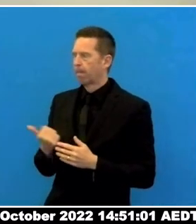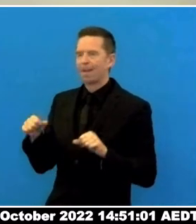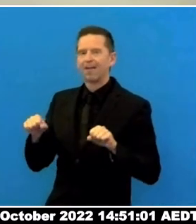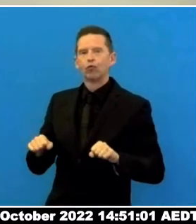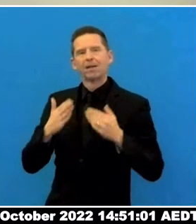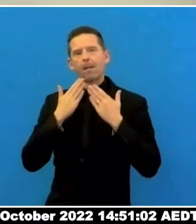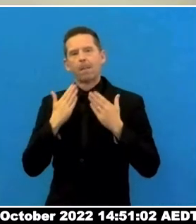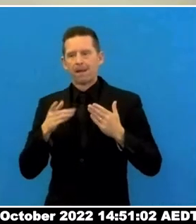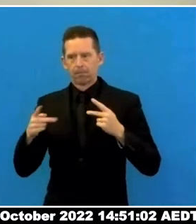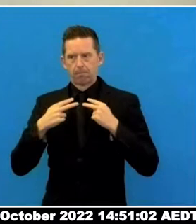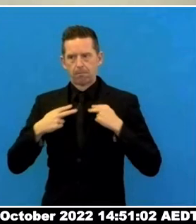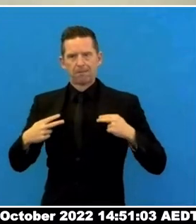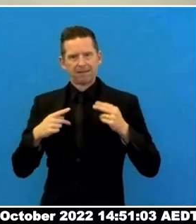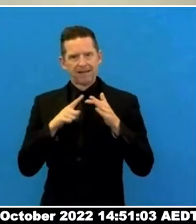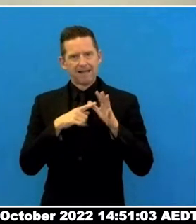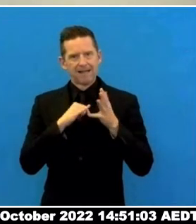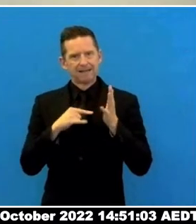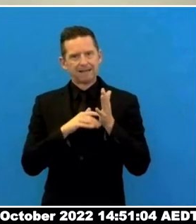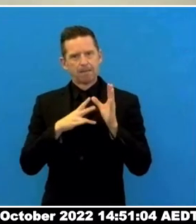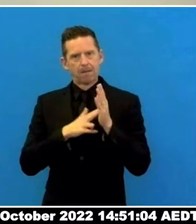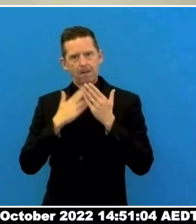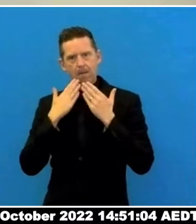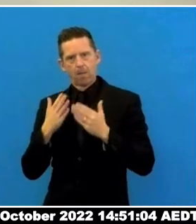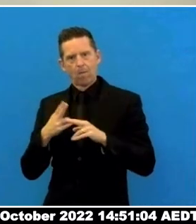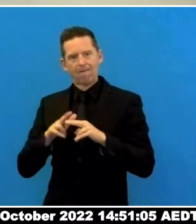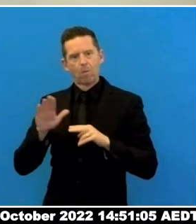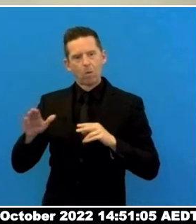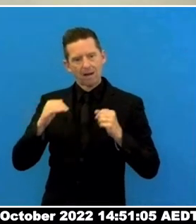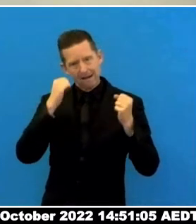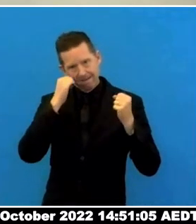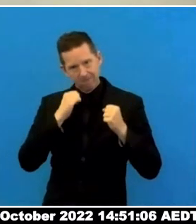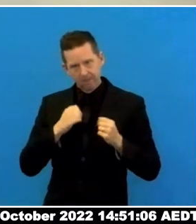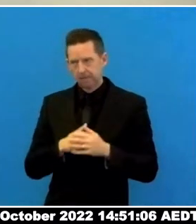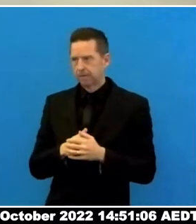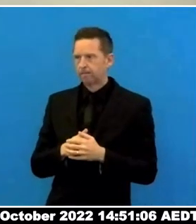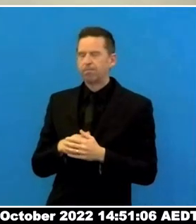That concludes ZA's evidence, and we thank her very much